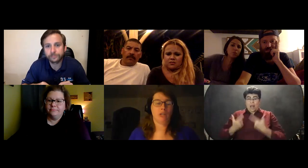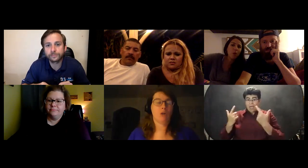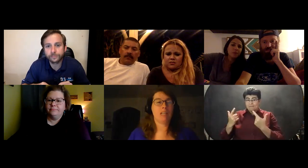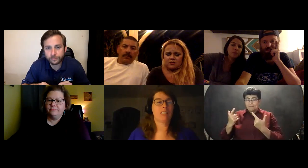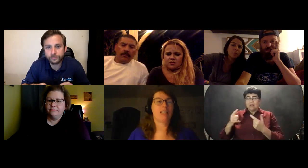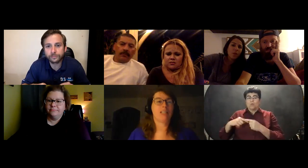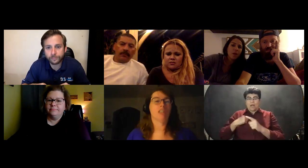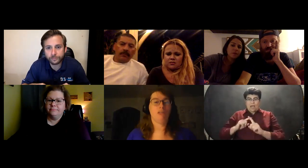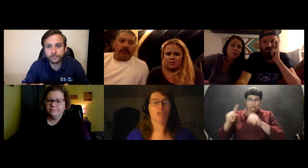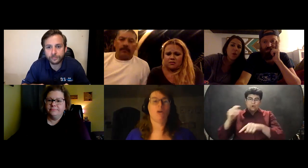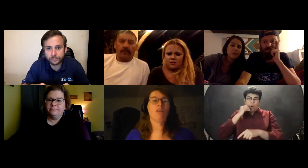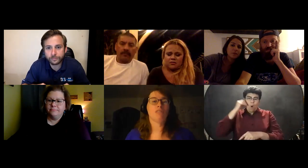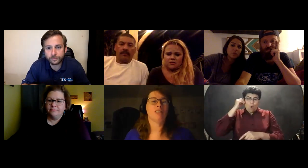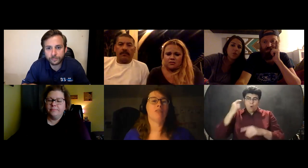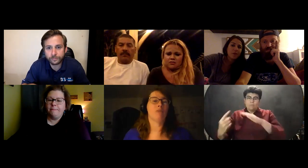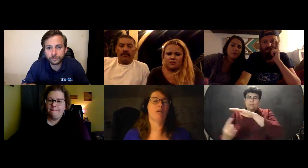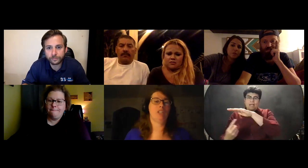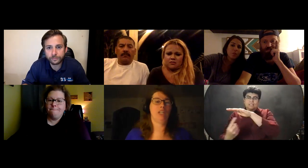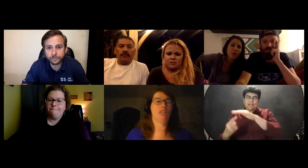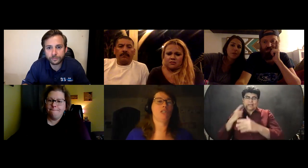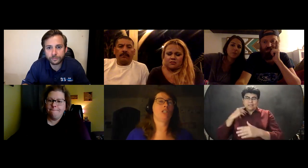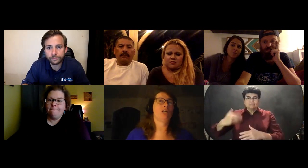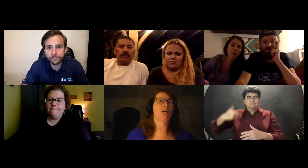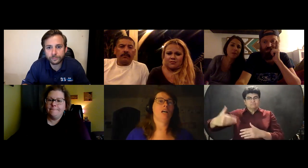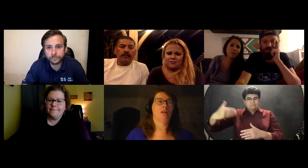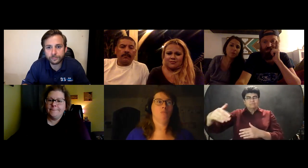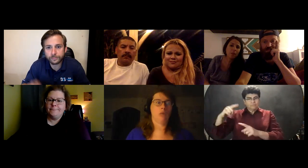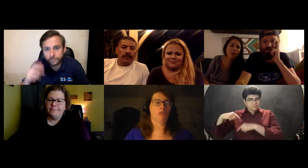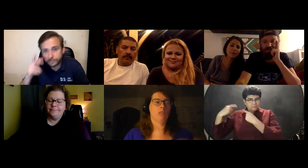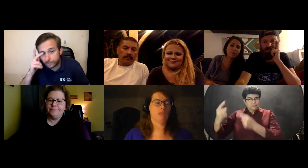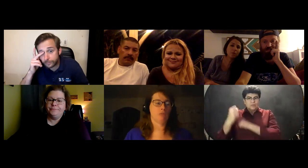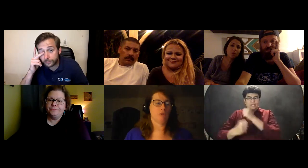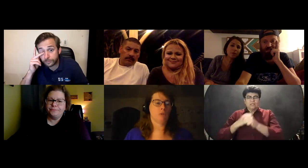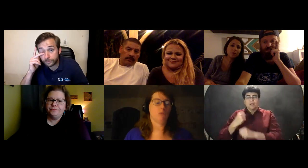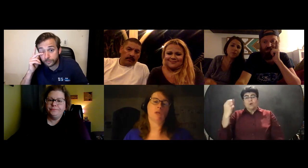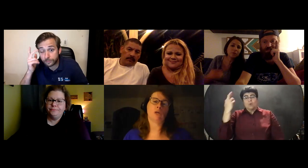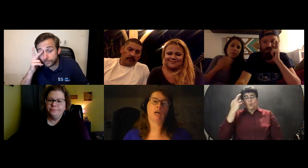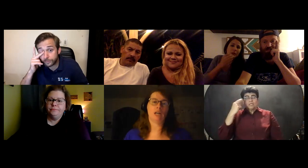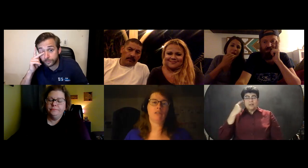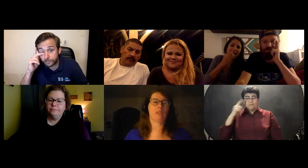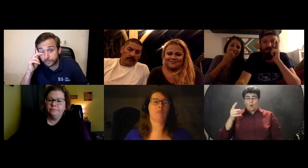isolation every so often throughout the years one of the reasons for